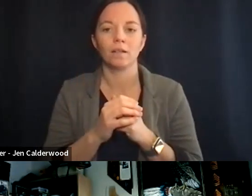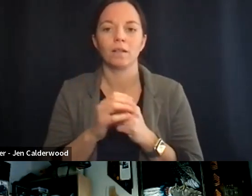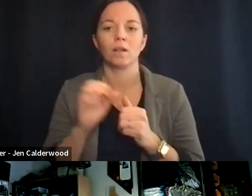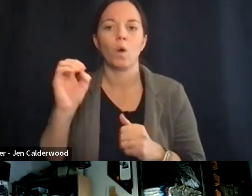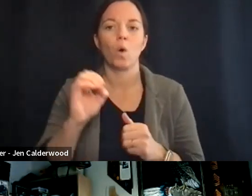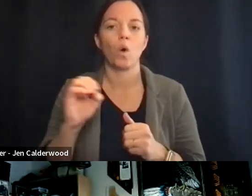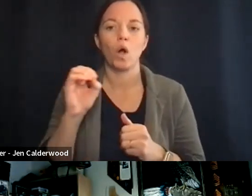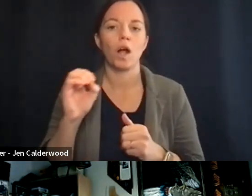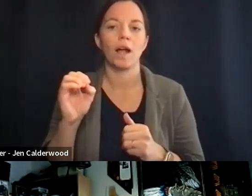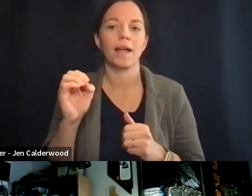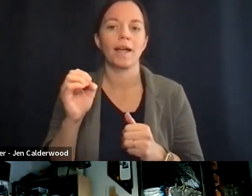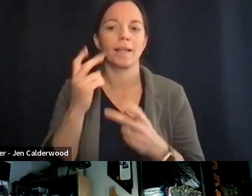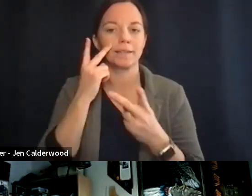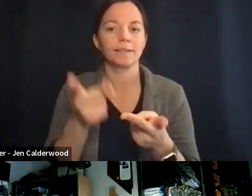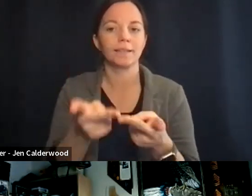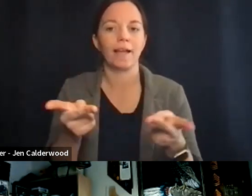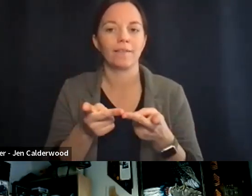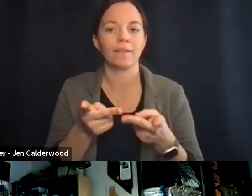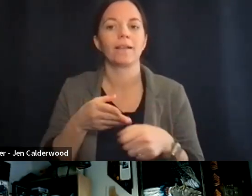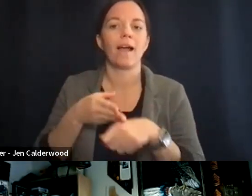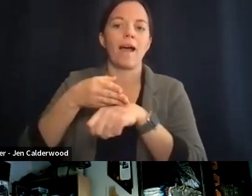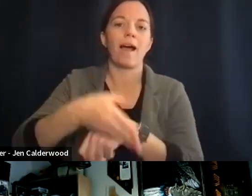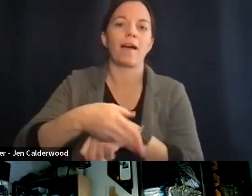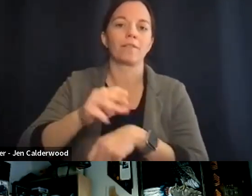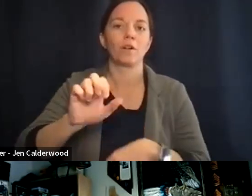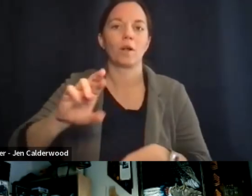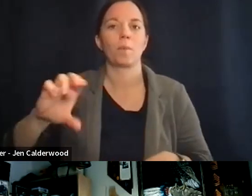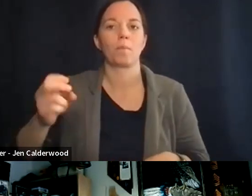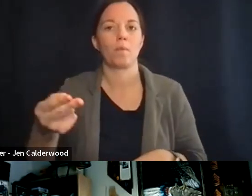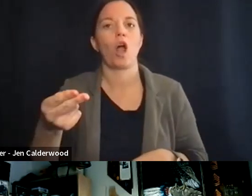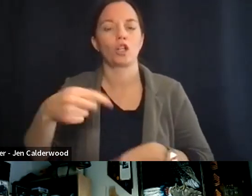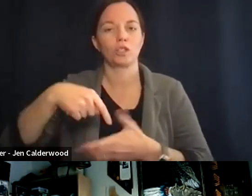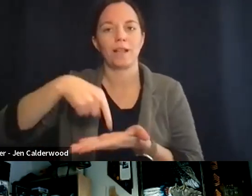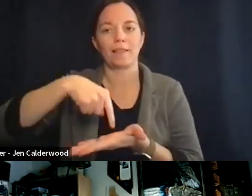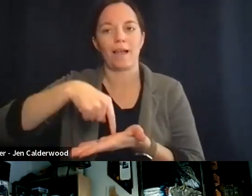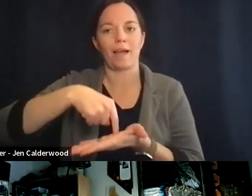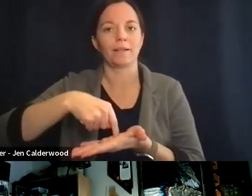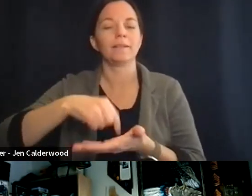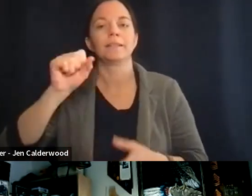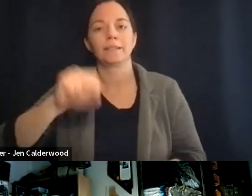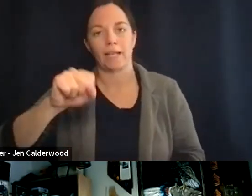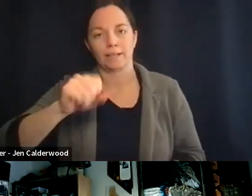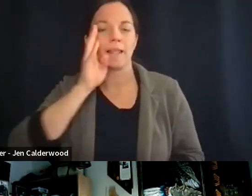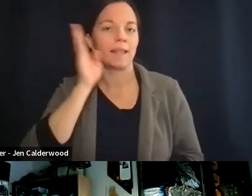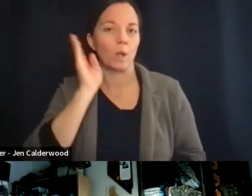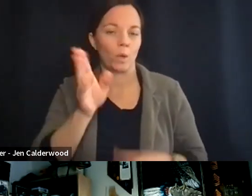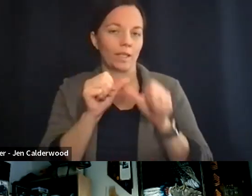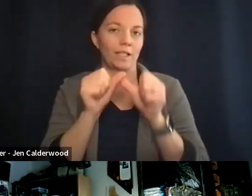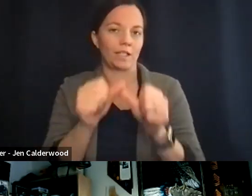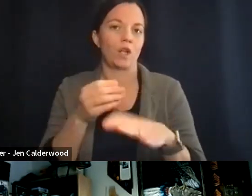I see in the chat Brook mentioned from Oregon. Site, visit, scheduled for April seventeenth to the twentieth. I see in chat brook mentioned Oregon scheduled for April 17th through 20th after the March deadline another extension. After the March deadline. Another extension, so they will be continuing past the mark.